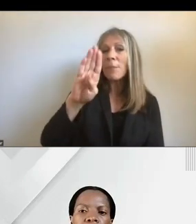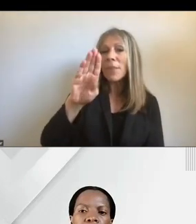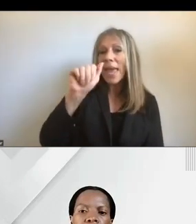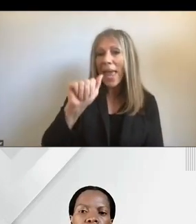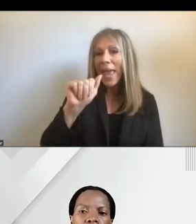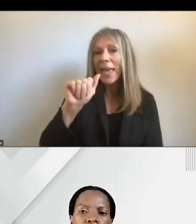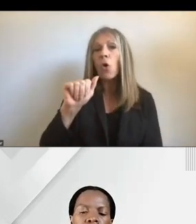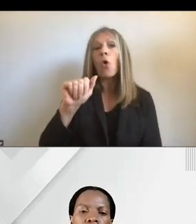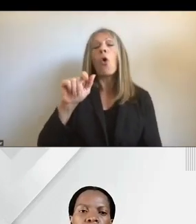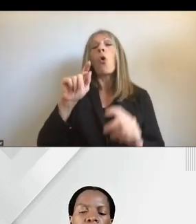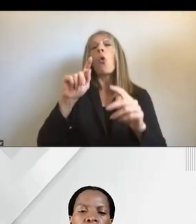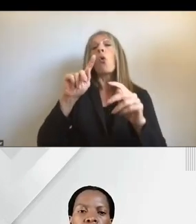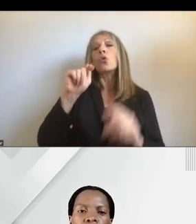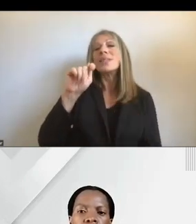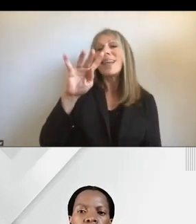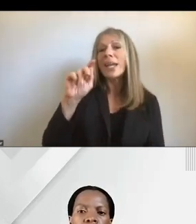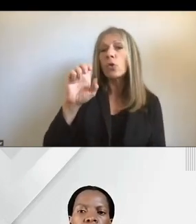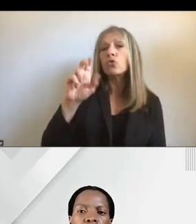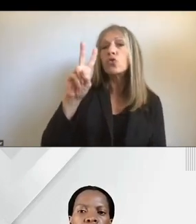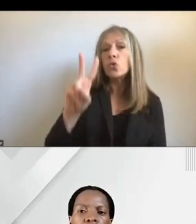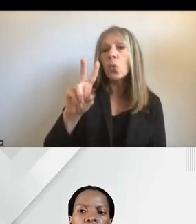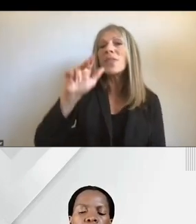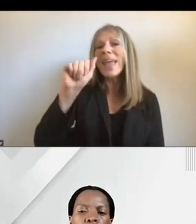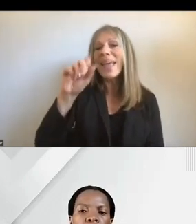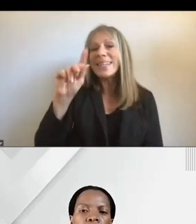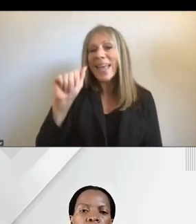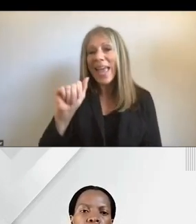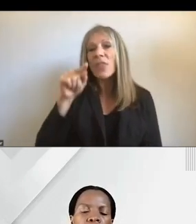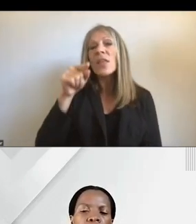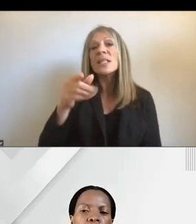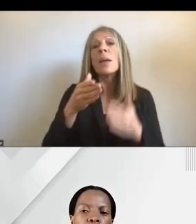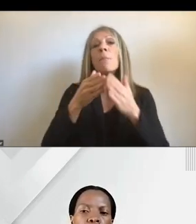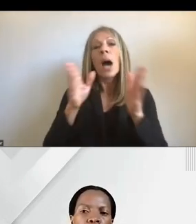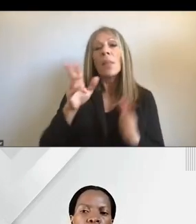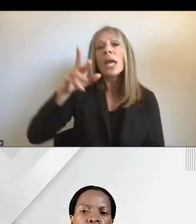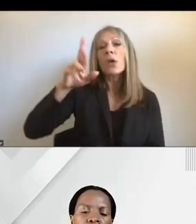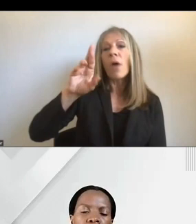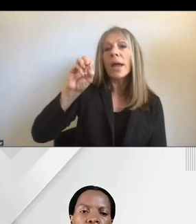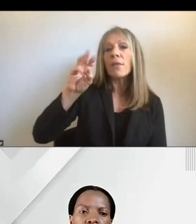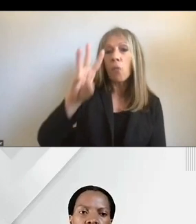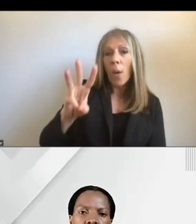of the ADA, these guidelines apply to the public right-of-way portion of that site.